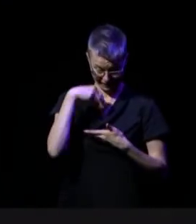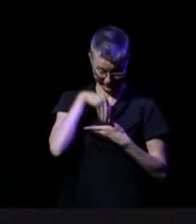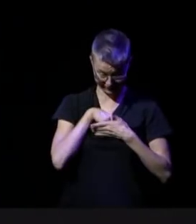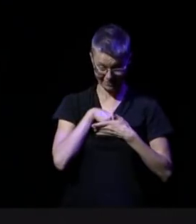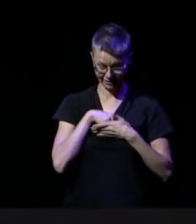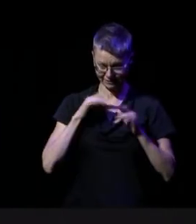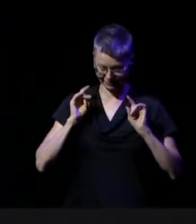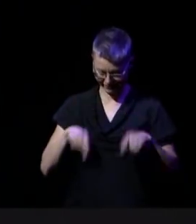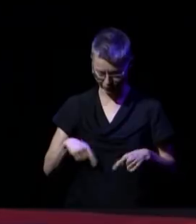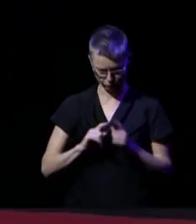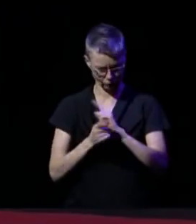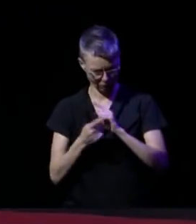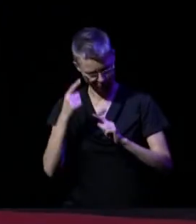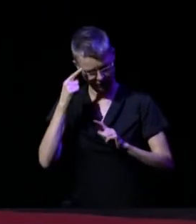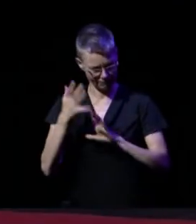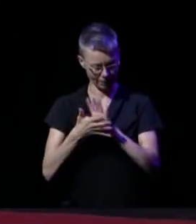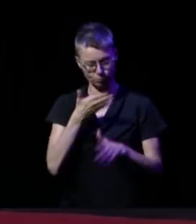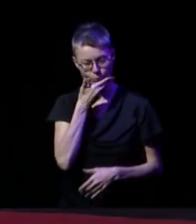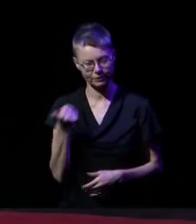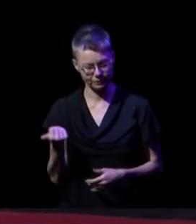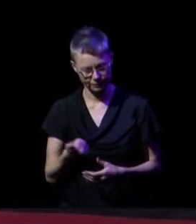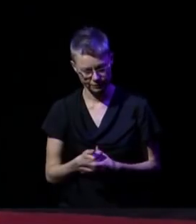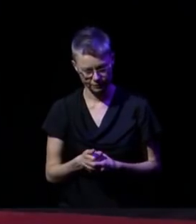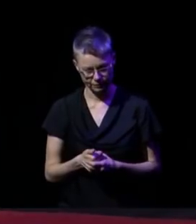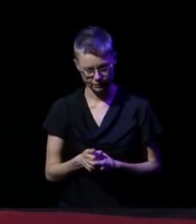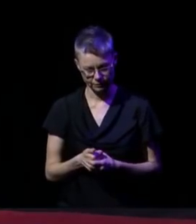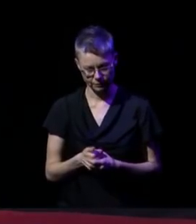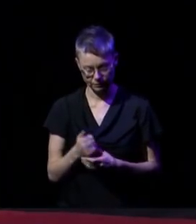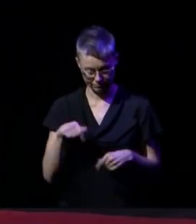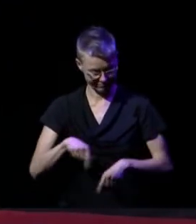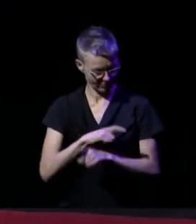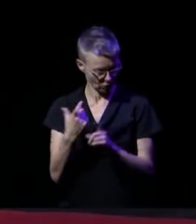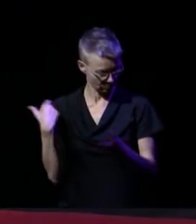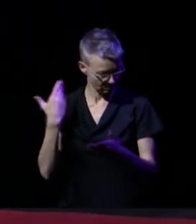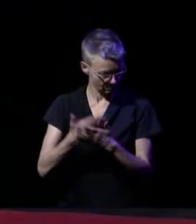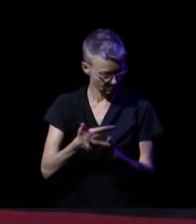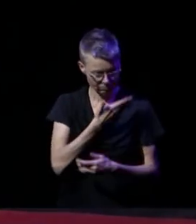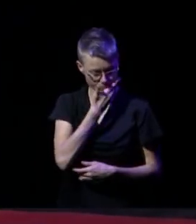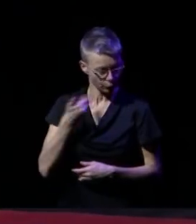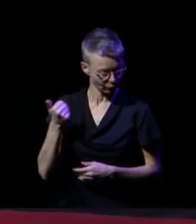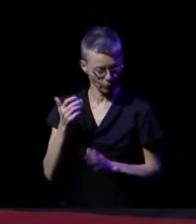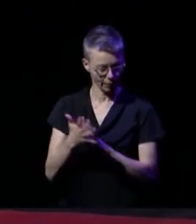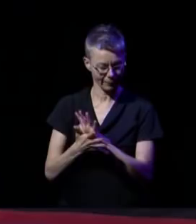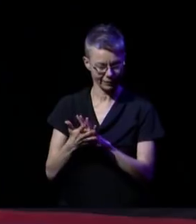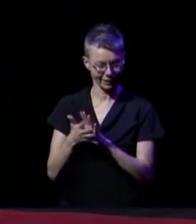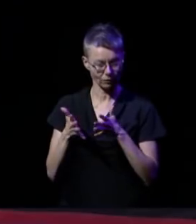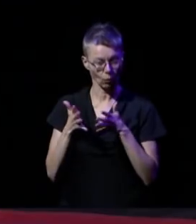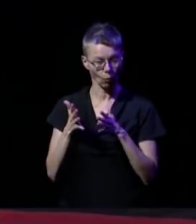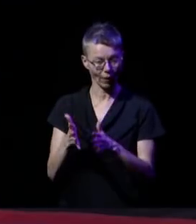You know, that the nature of beauty as we've known it in this culture is a nature, is a mechanism of rejectification